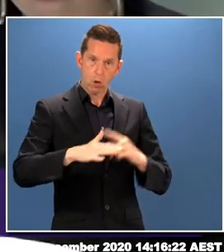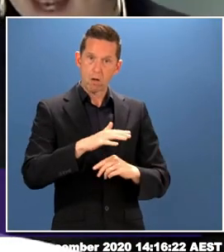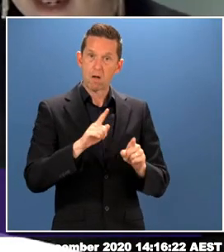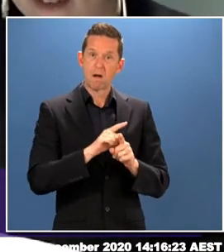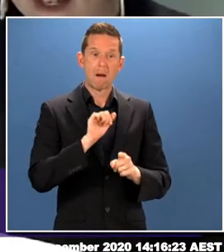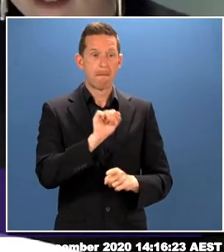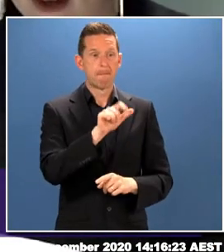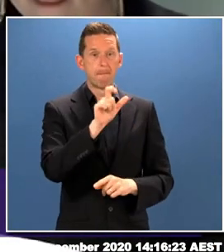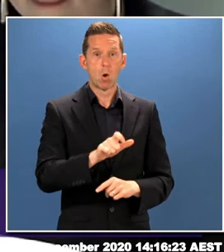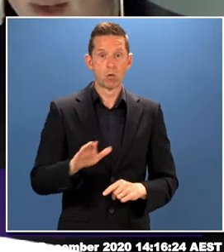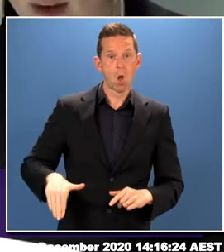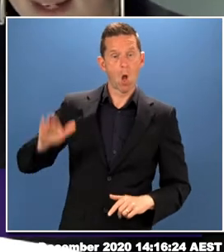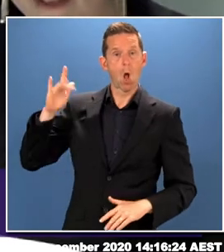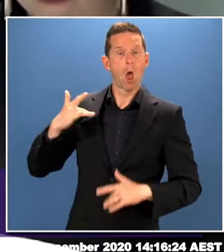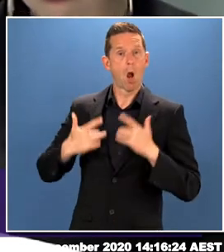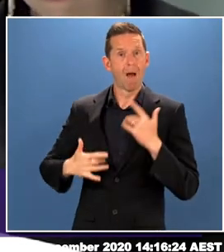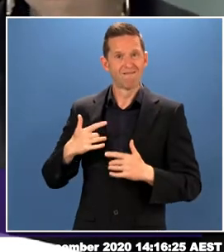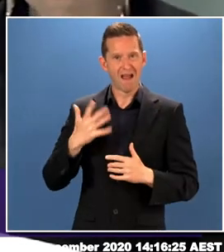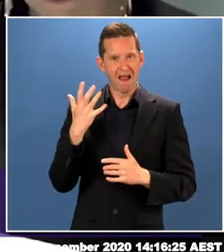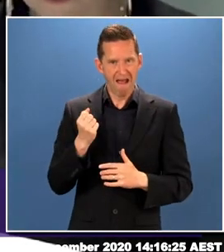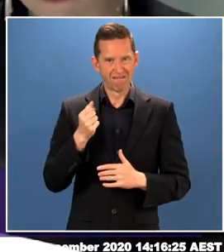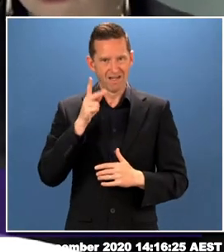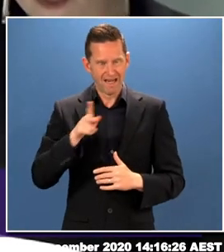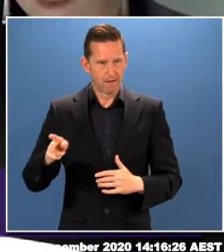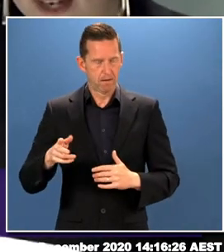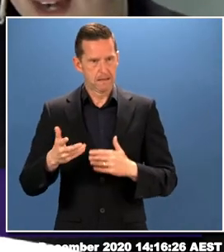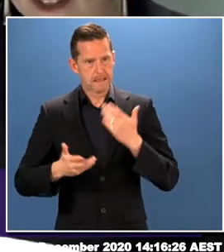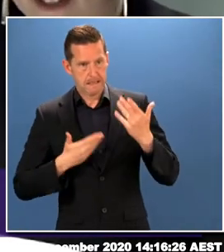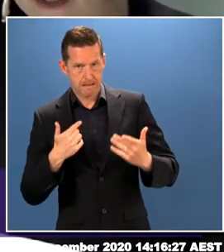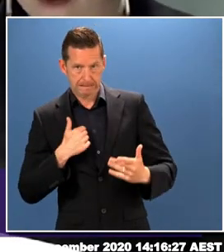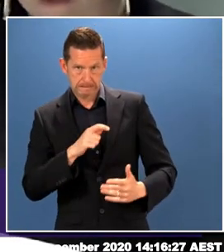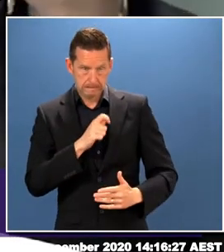they are navigating these, I guess, really difficult communications around